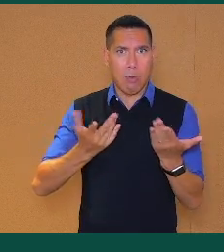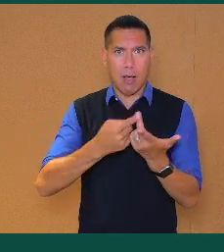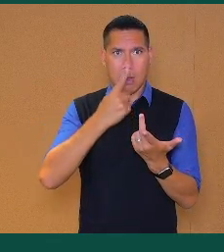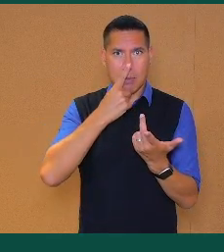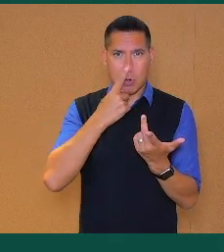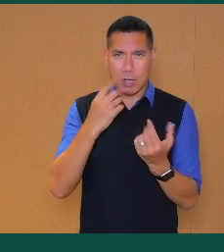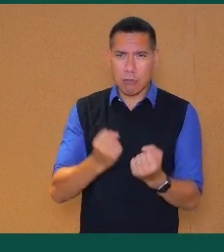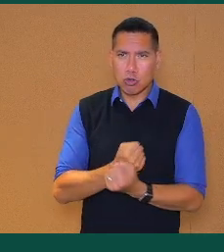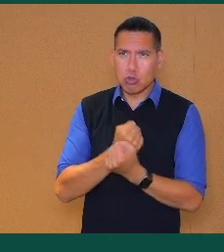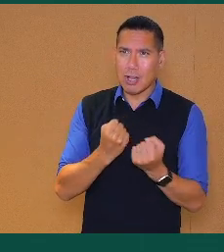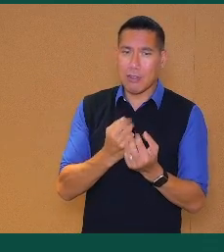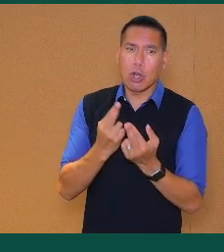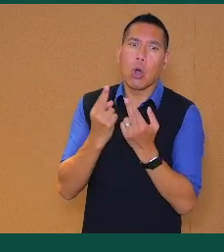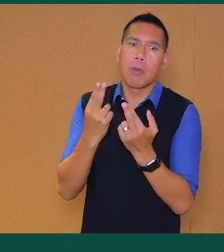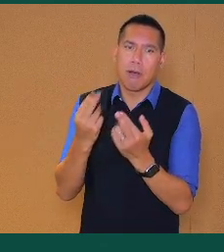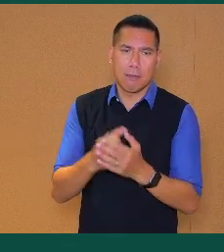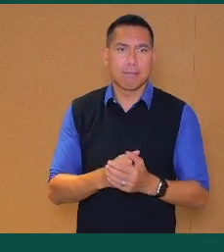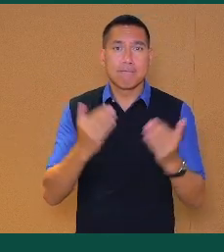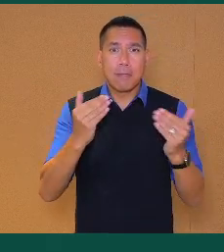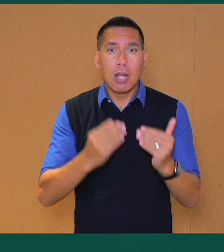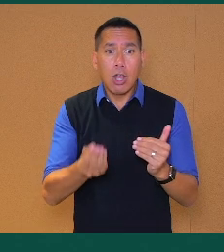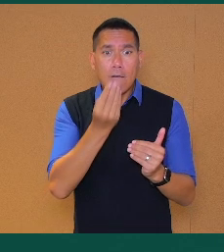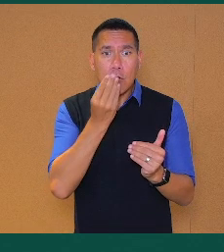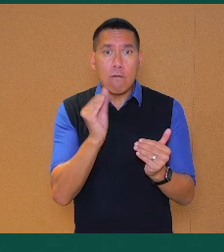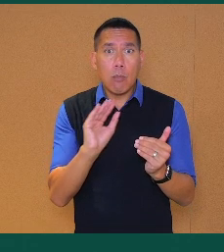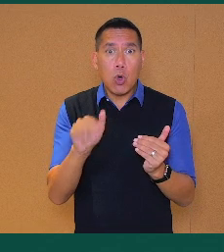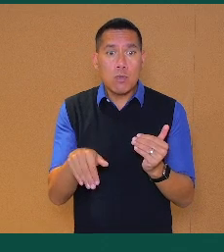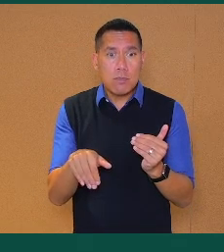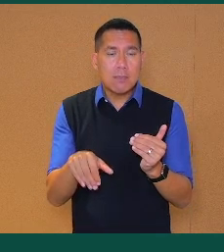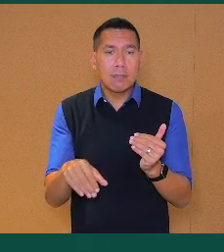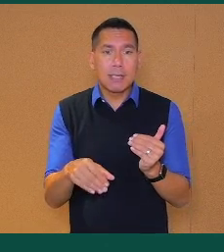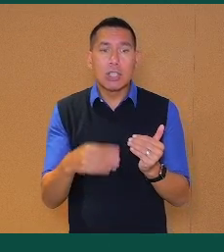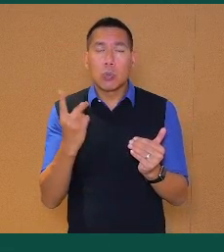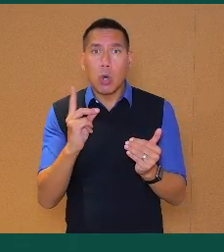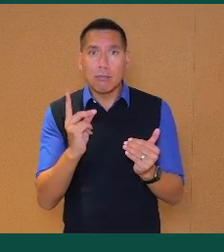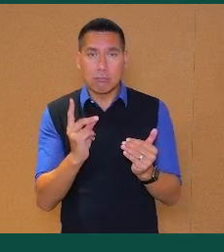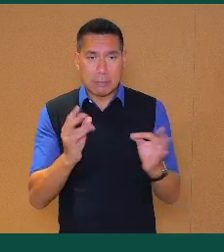Edible Gardening in Melbourne's South East.